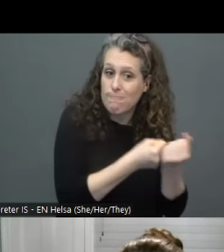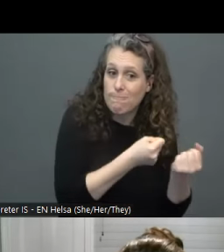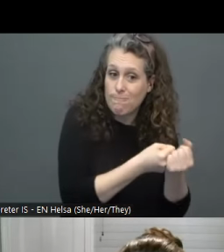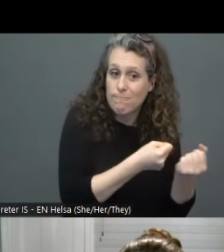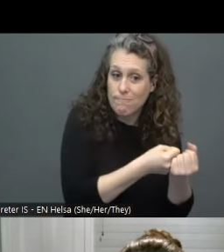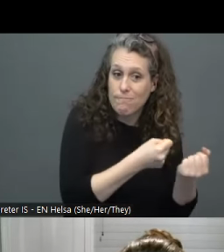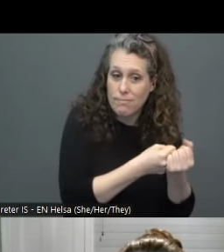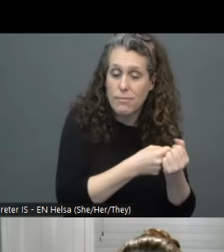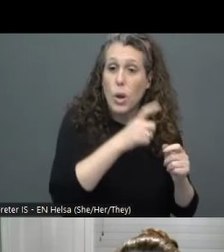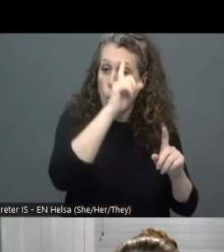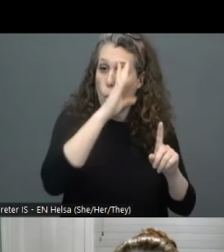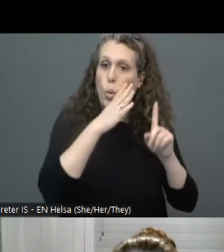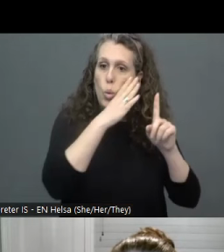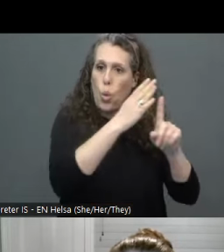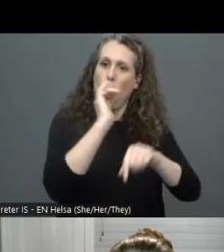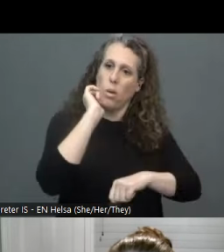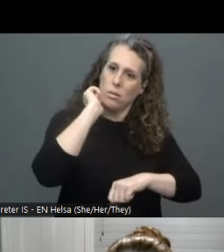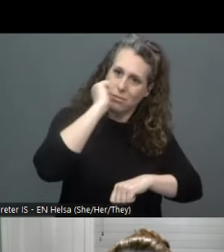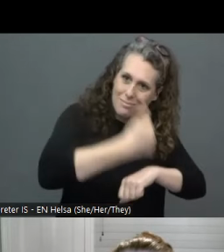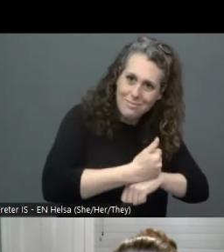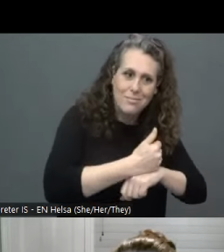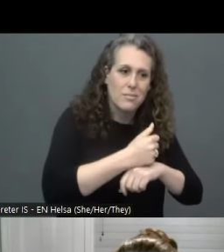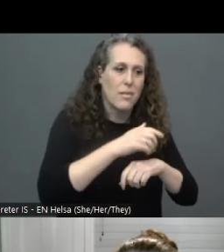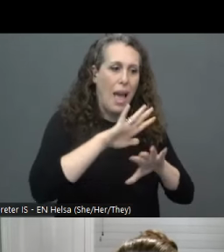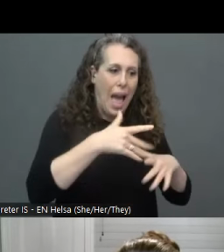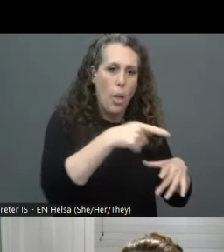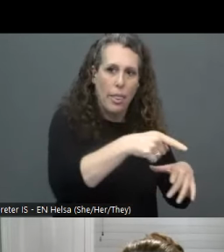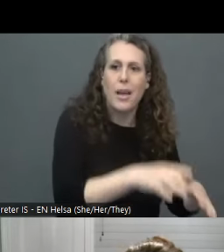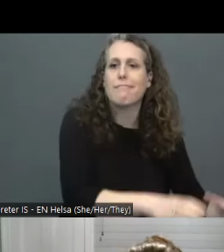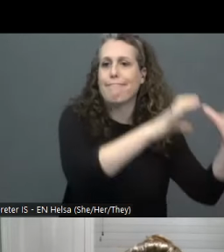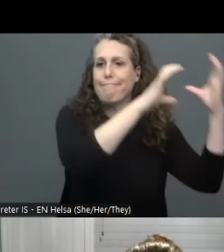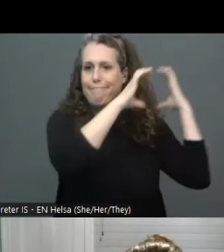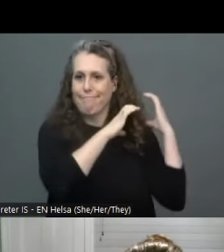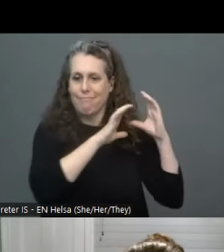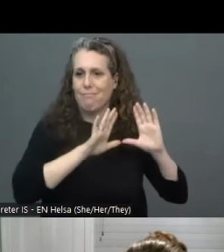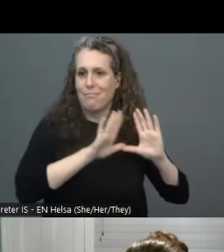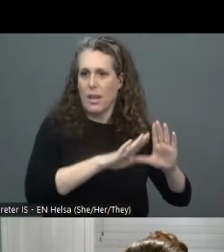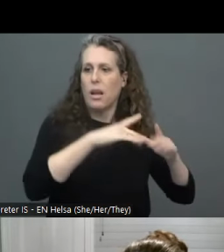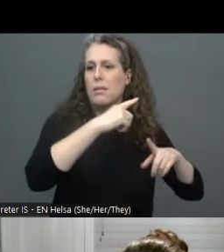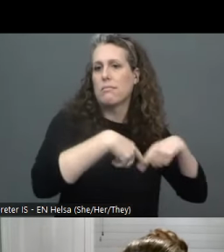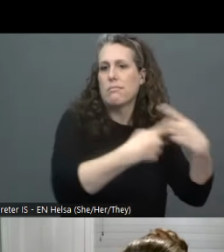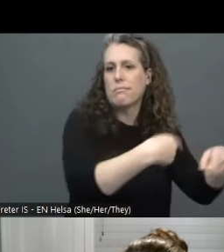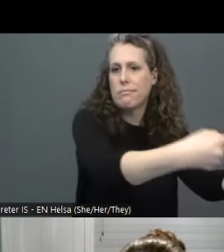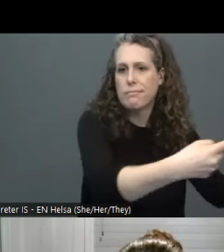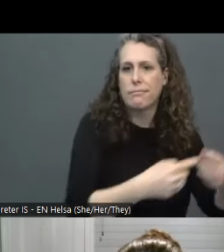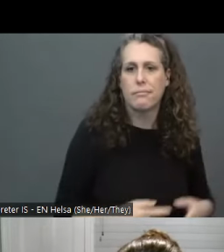develop a Roadmap for the country response and how they might want to address gender issues.